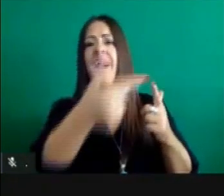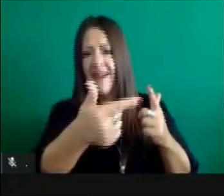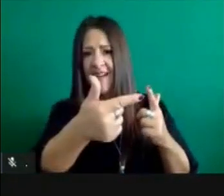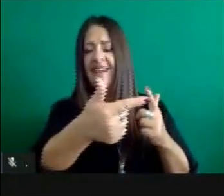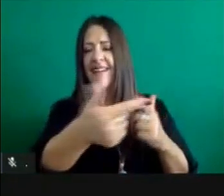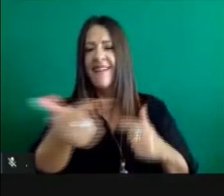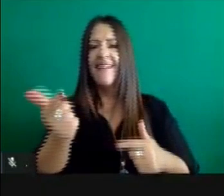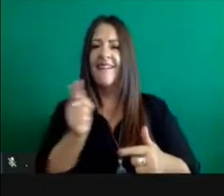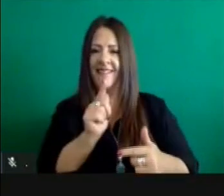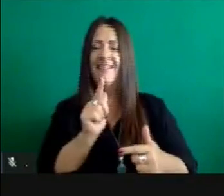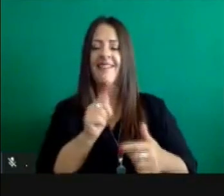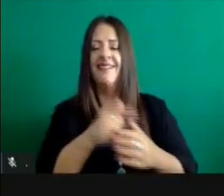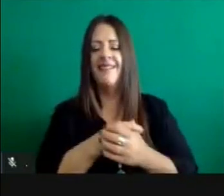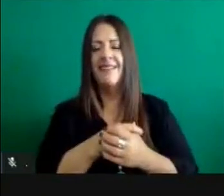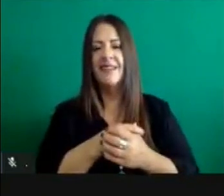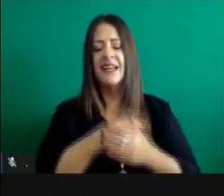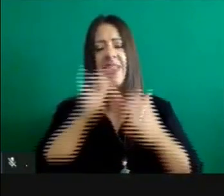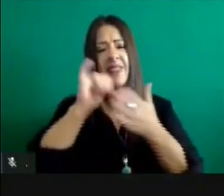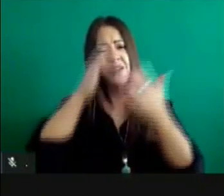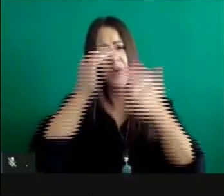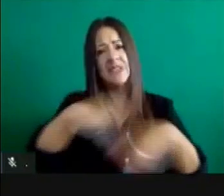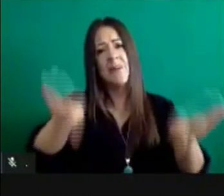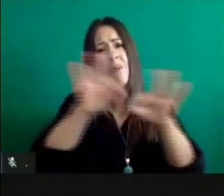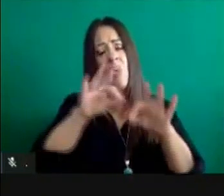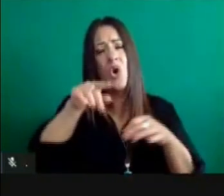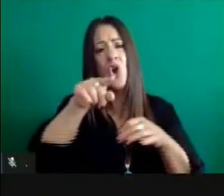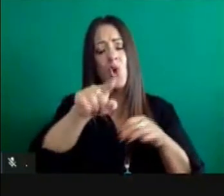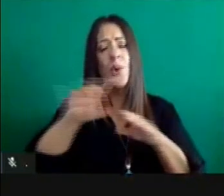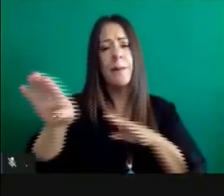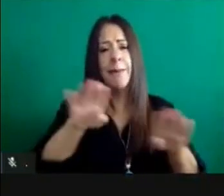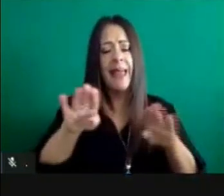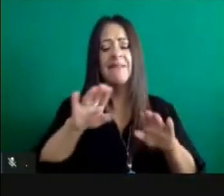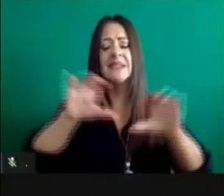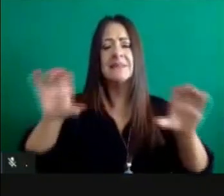OF OUR SICK, IS A MOMENT THAT WE CAN'T WAIT FOR IT ANY LONGER. IT IS COMING SOON.